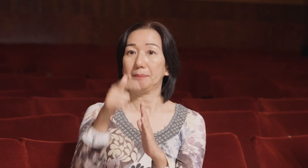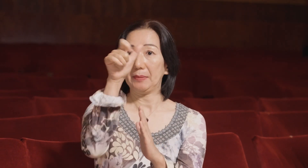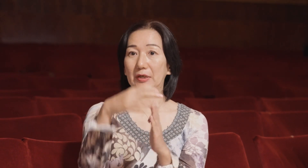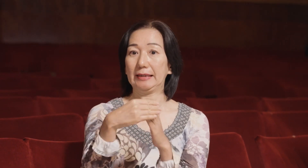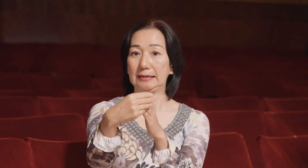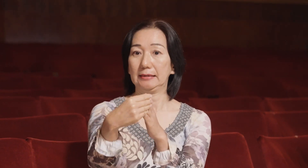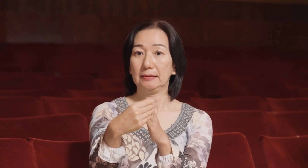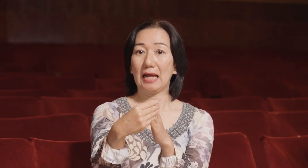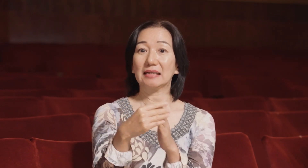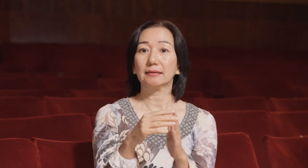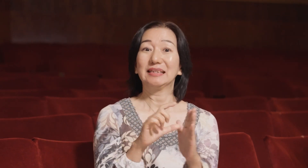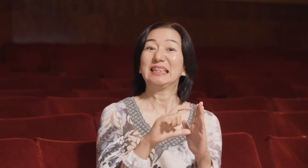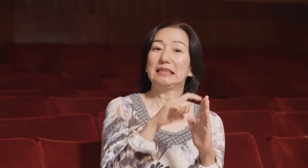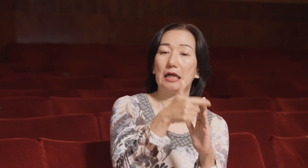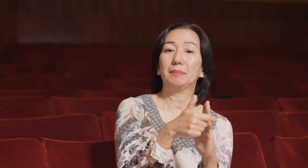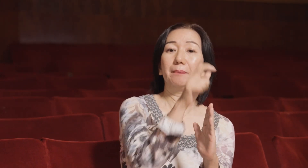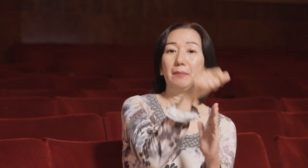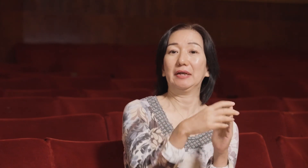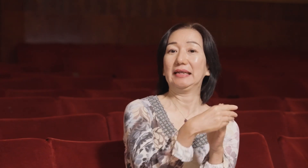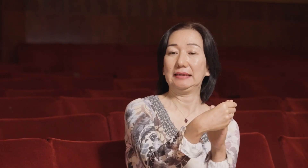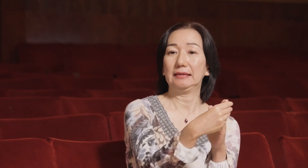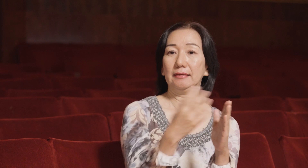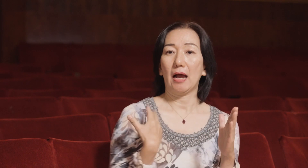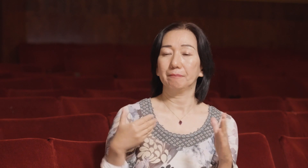I've been in a situation where there's a non-disabled person leading